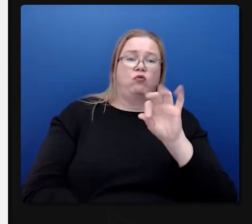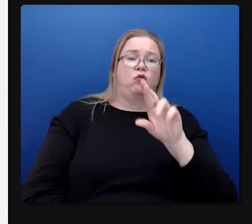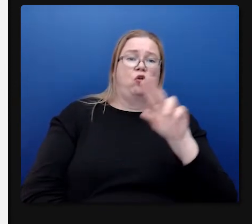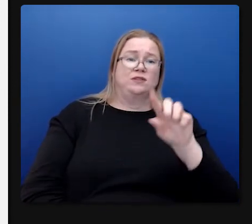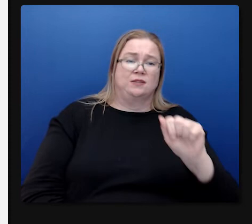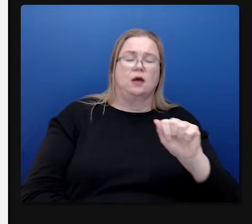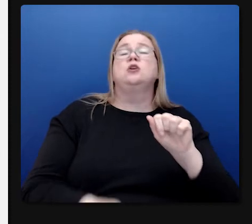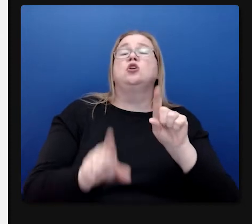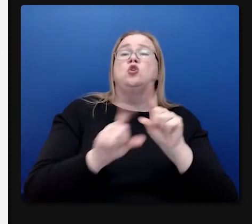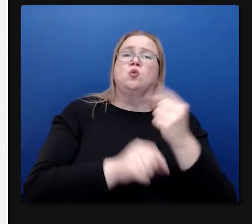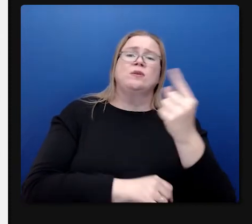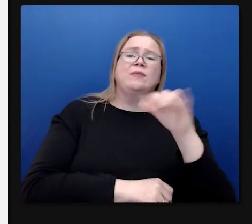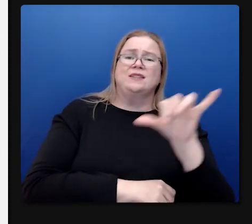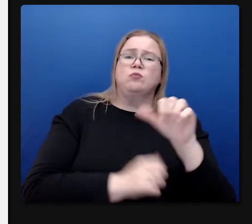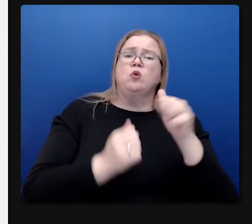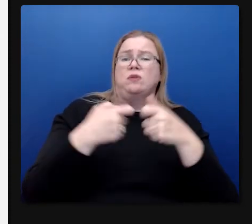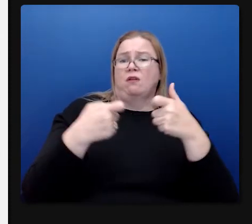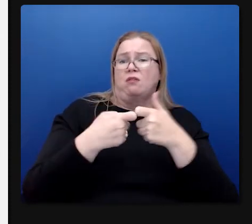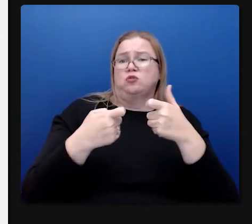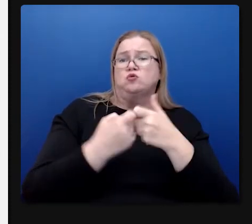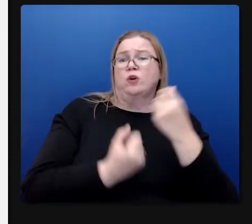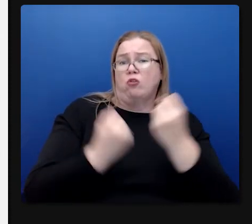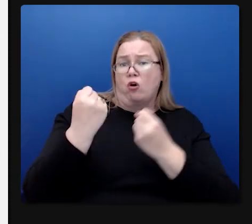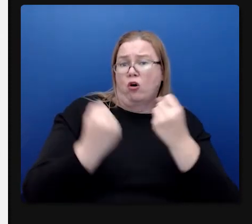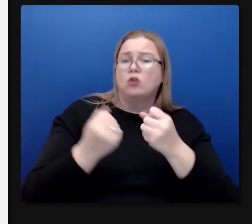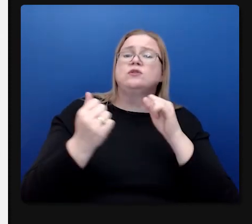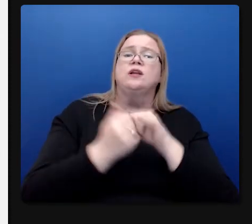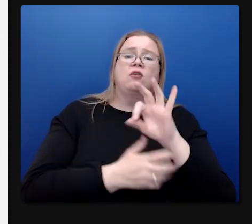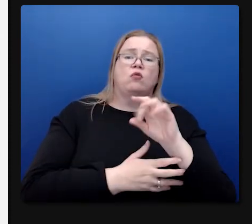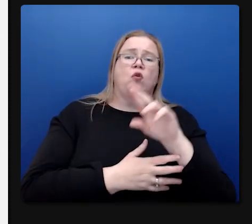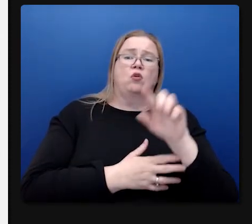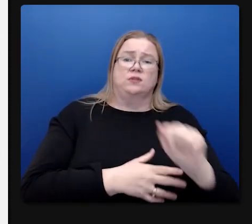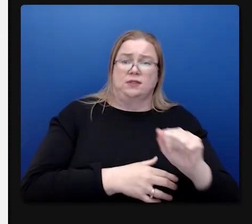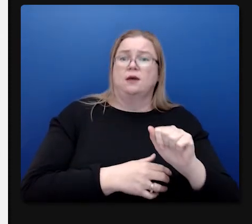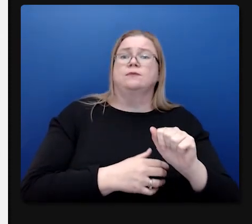are also doing something similar with electric cars in the Forza franchise.